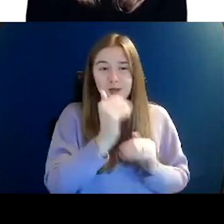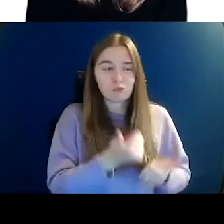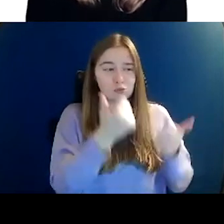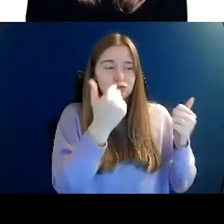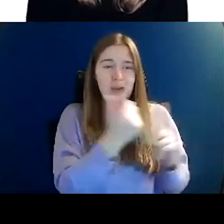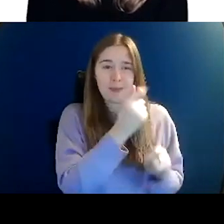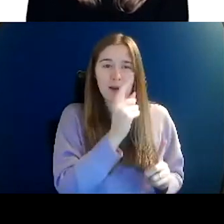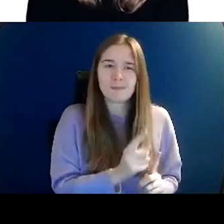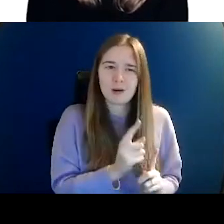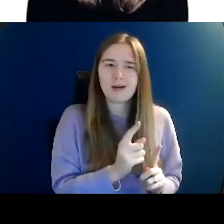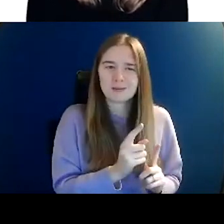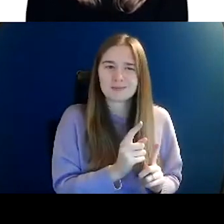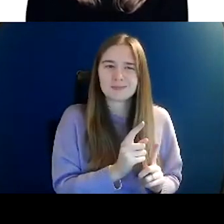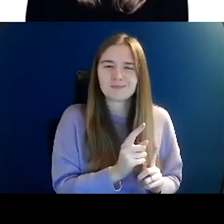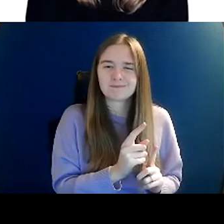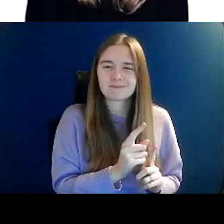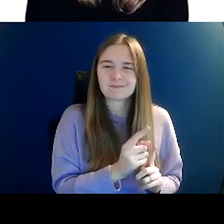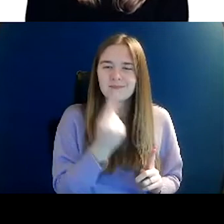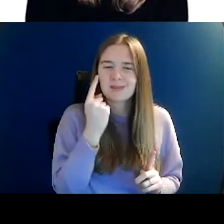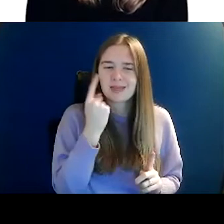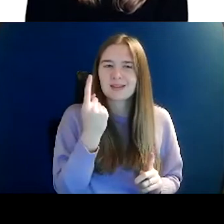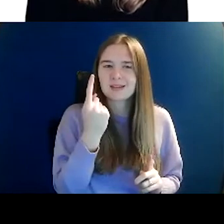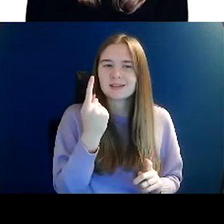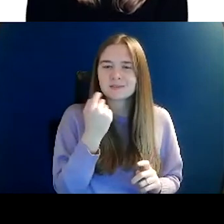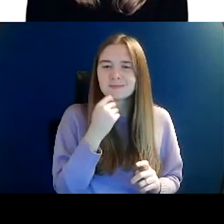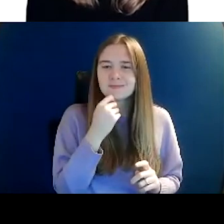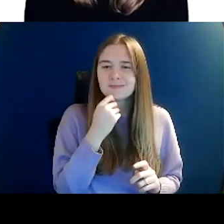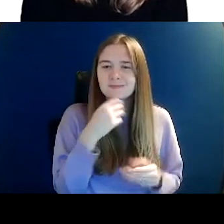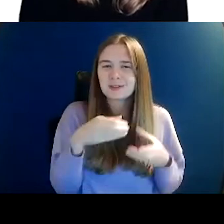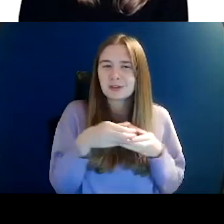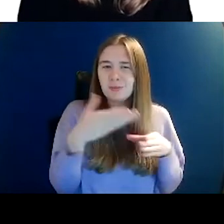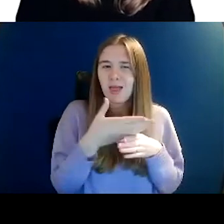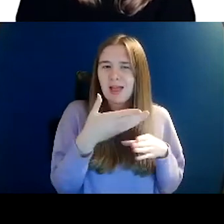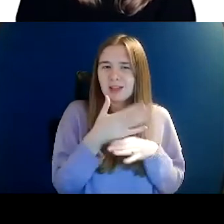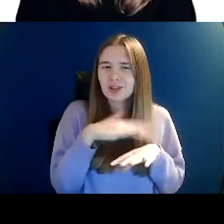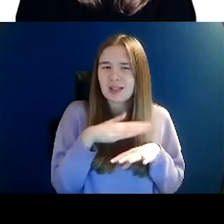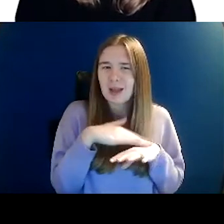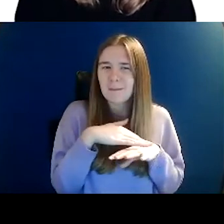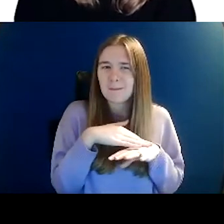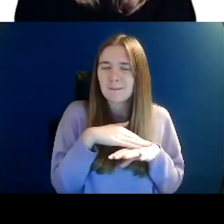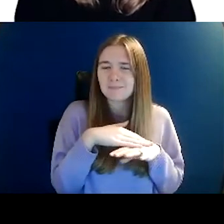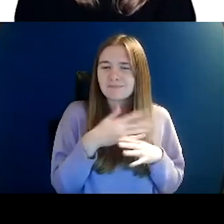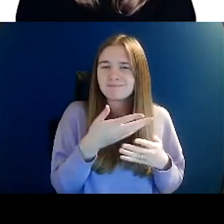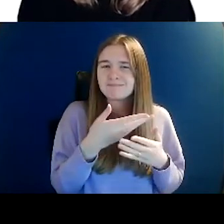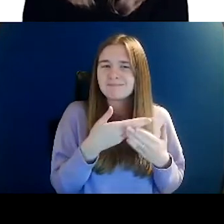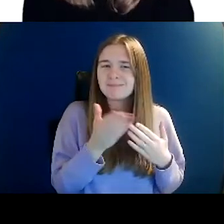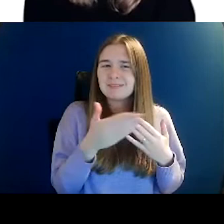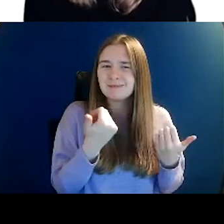But I think the time for small actions has kind of come and gone,